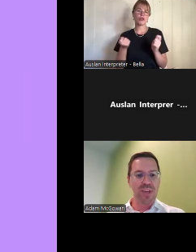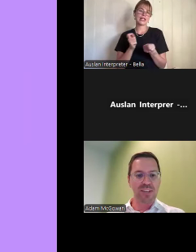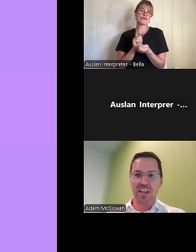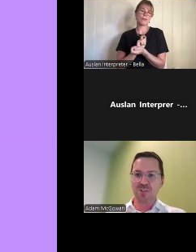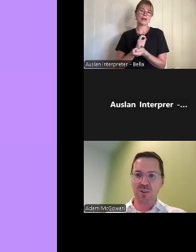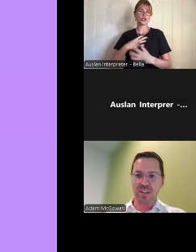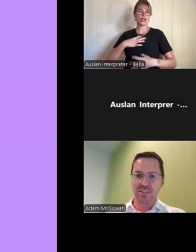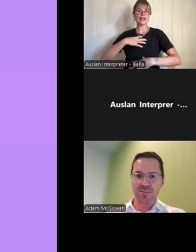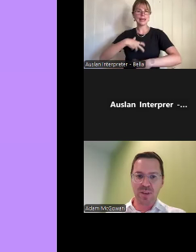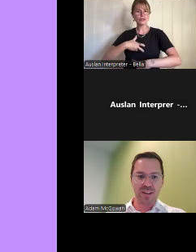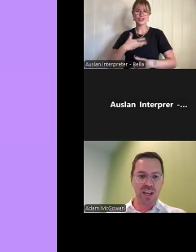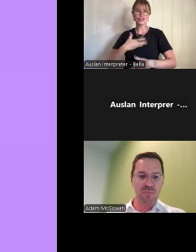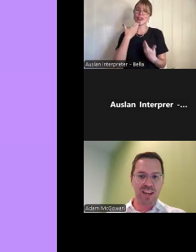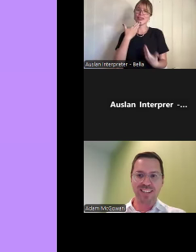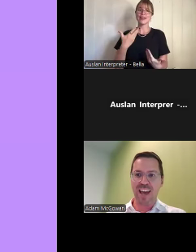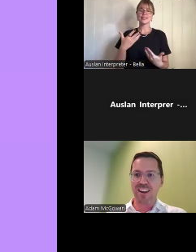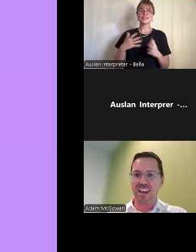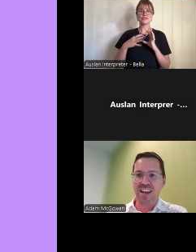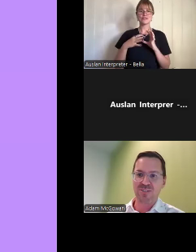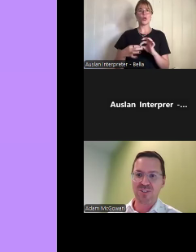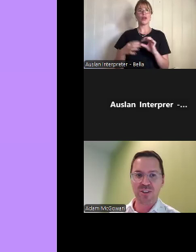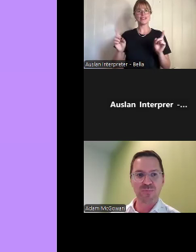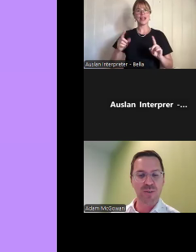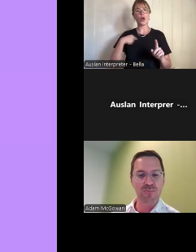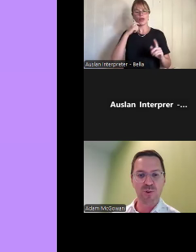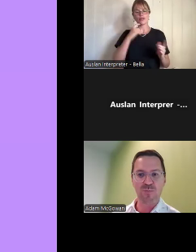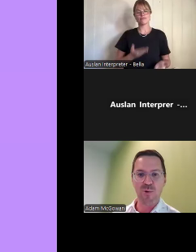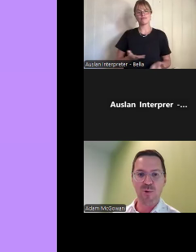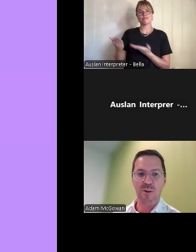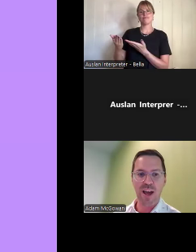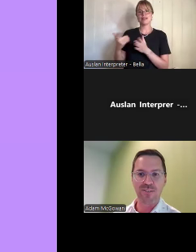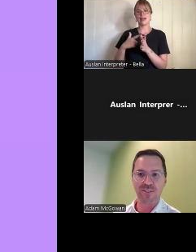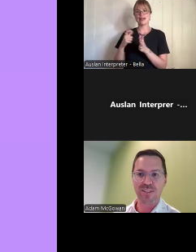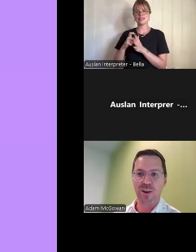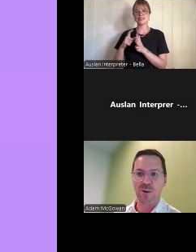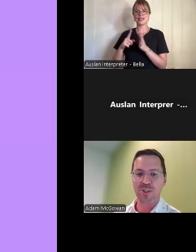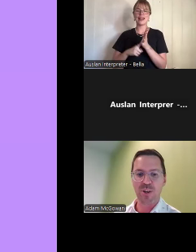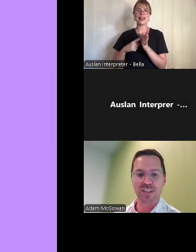thanks again for joining us and I'll hand back to Adelaide now to talk more around the opportunities